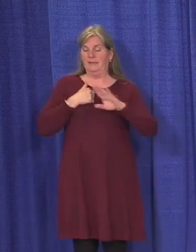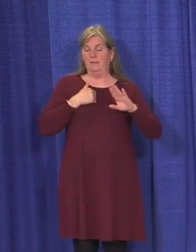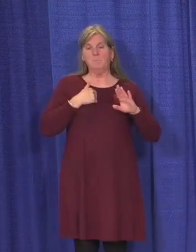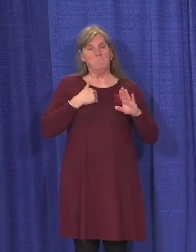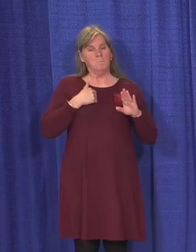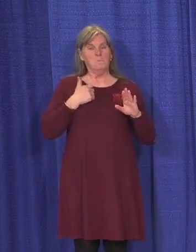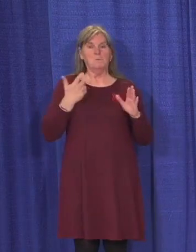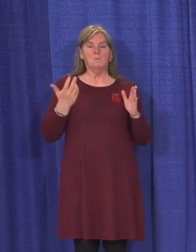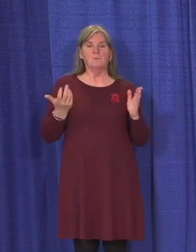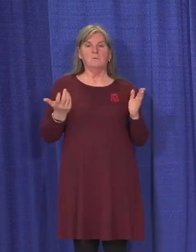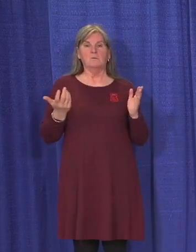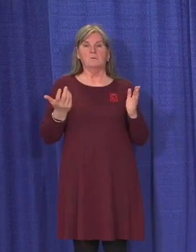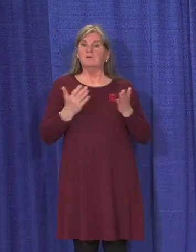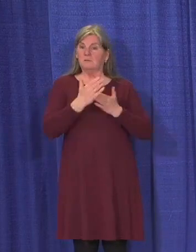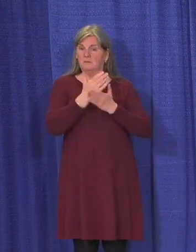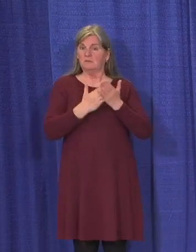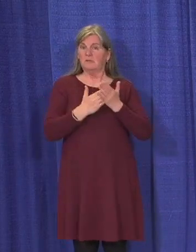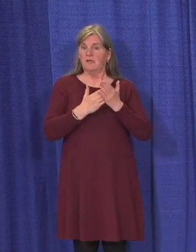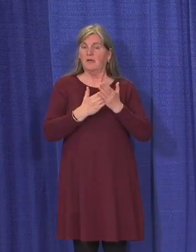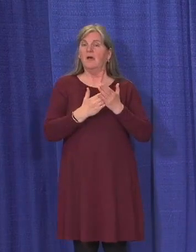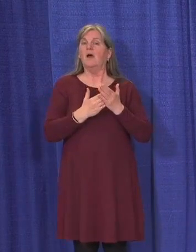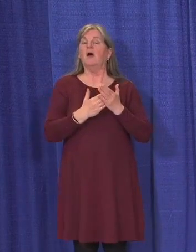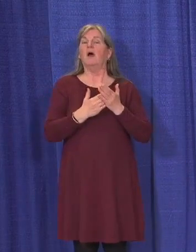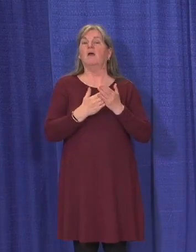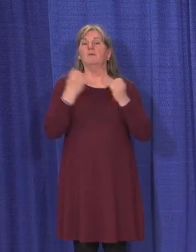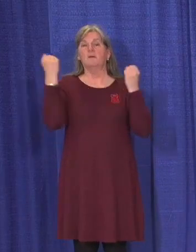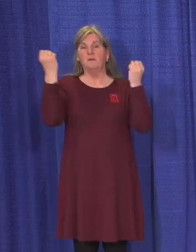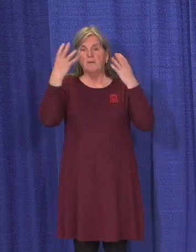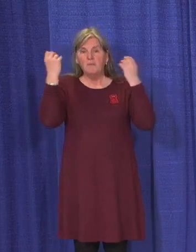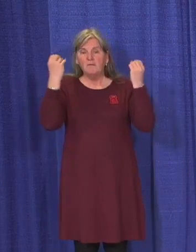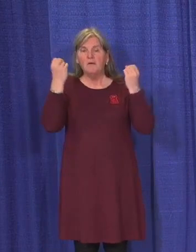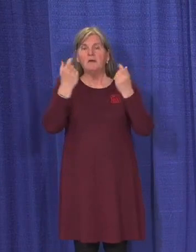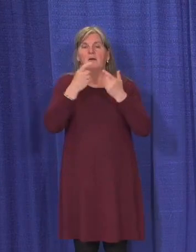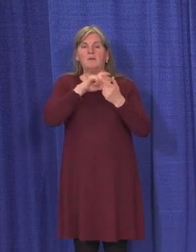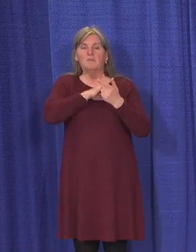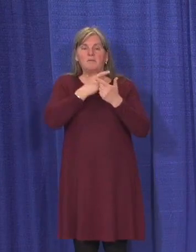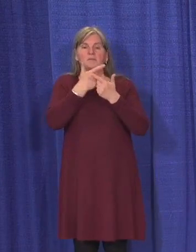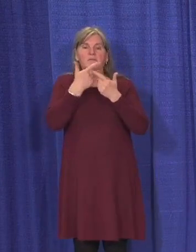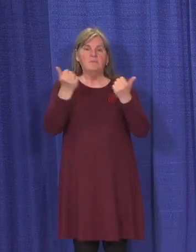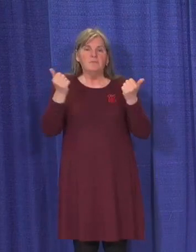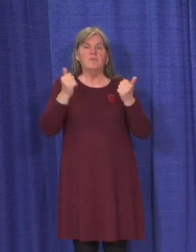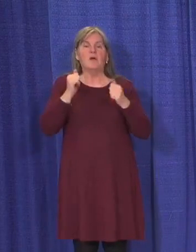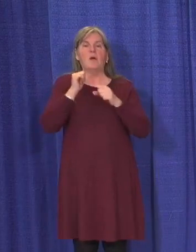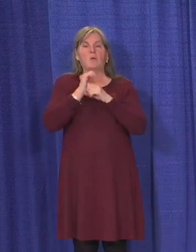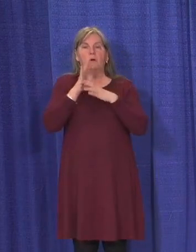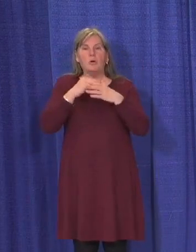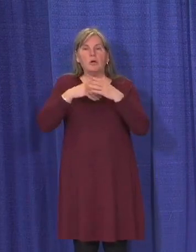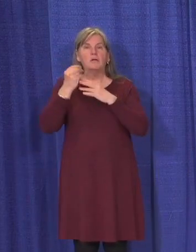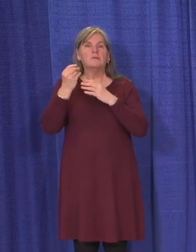do that self-isolation.